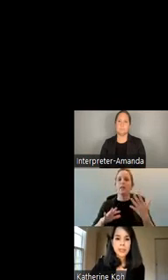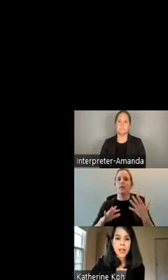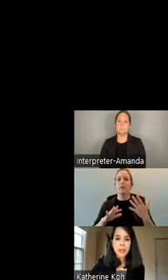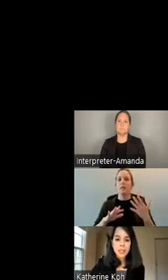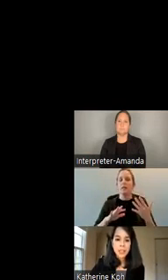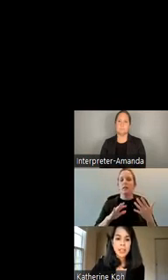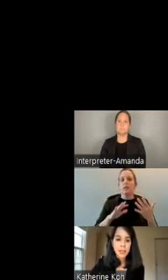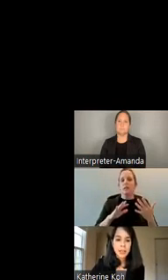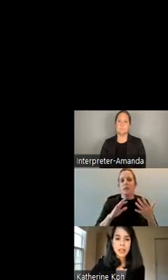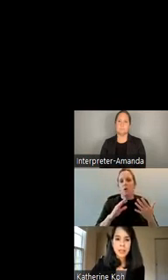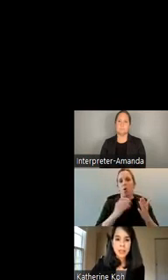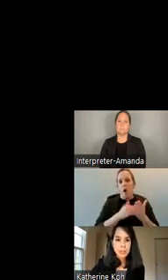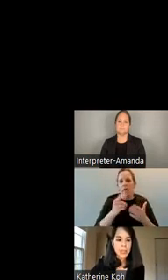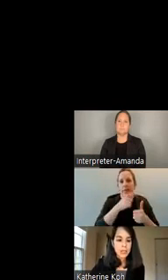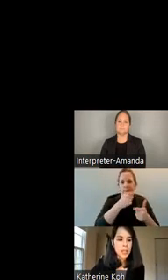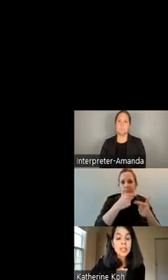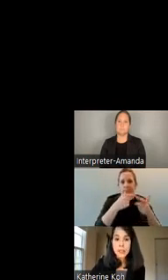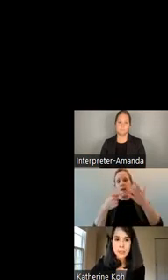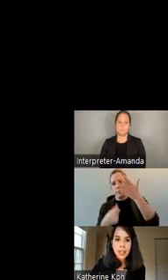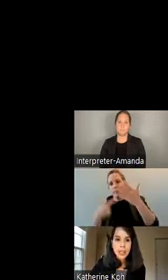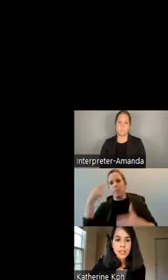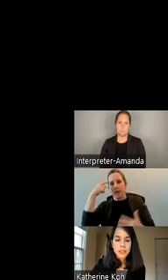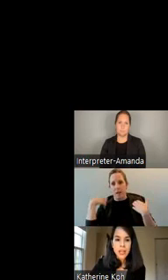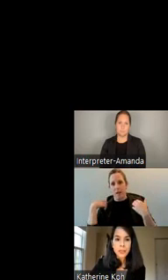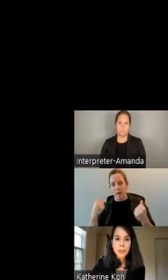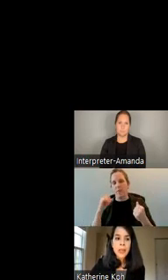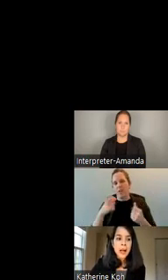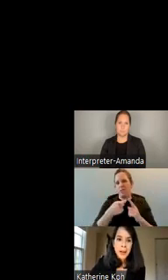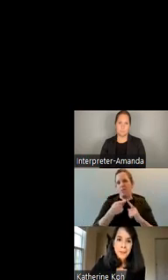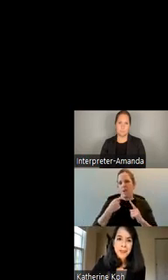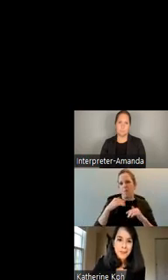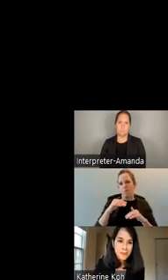health needs and then mental health needs based on the limited data that's available but if I'm